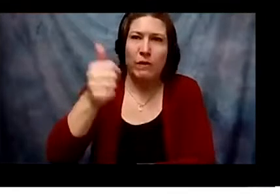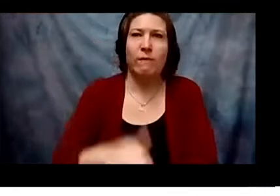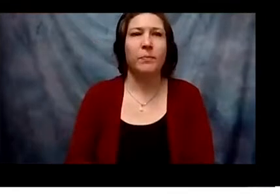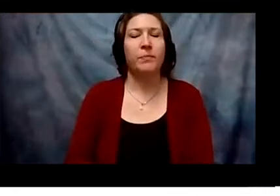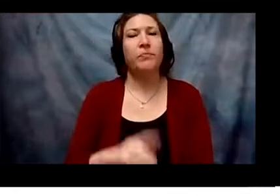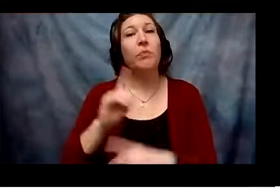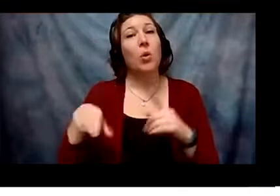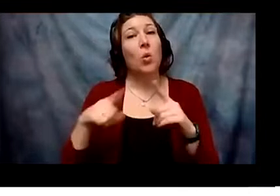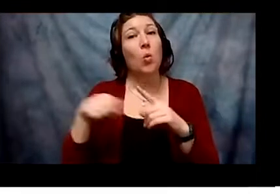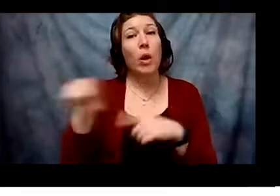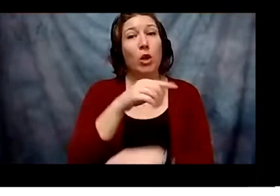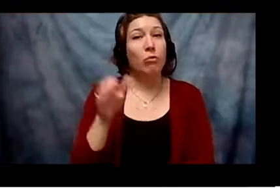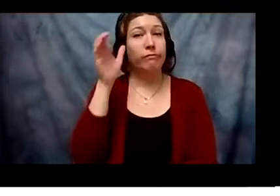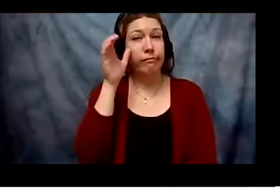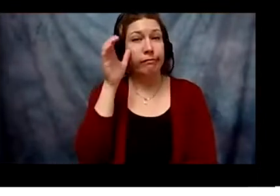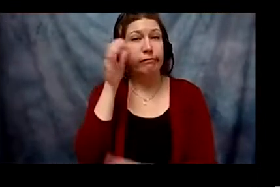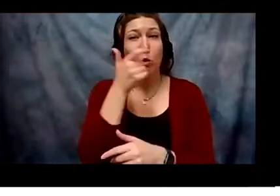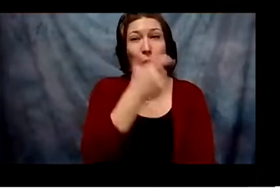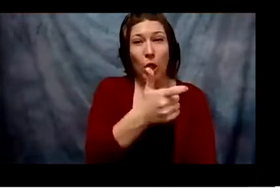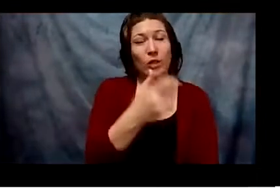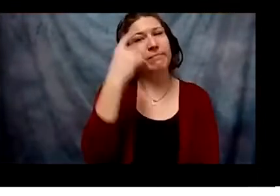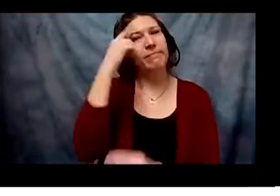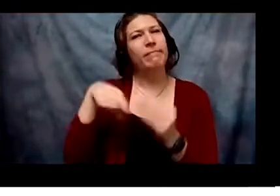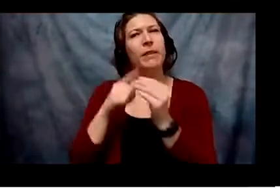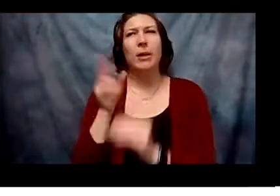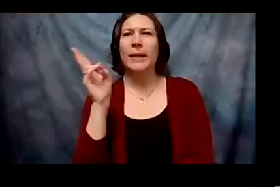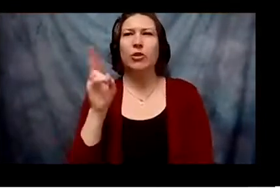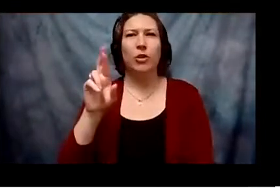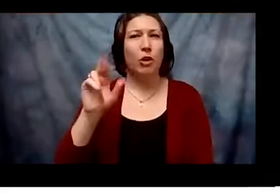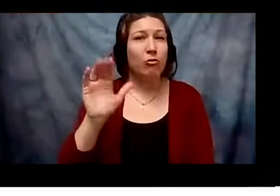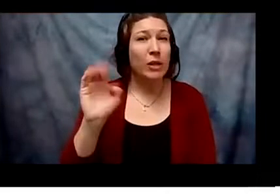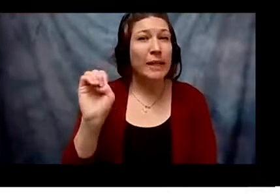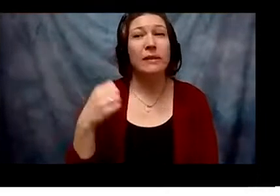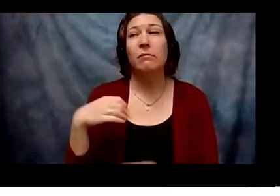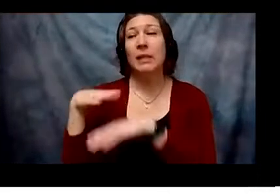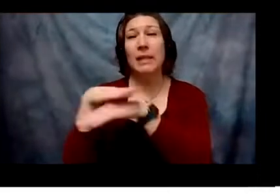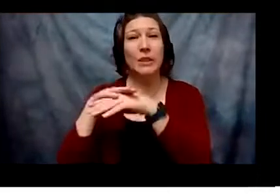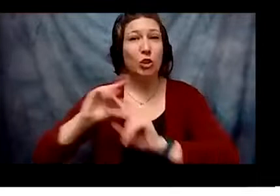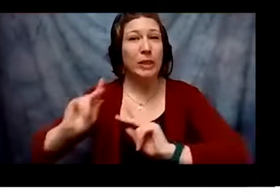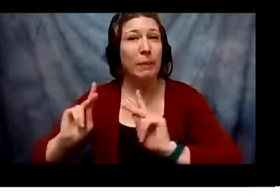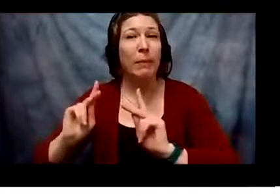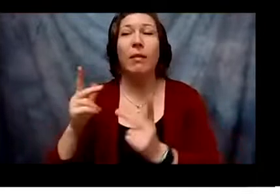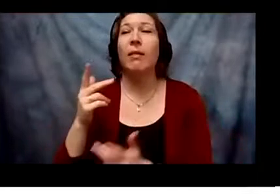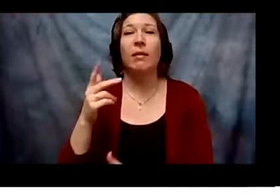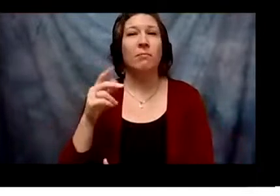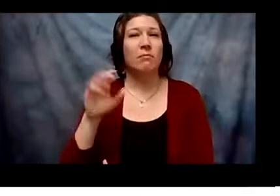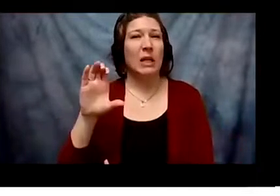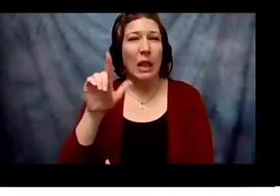you know, of race, gender, class, and of indigenous peoples. If you like, jot any connections down for